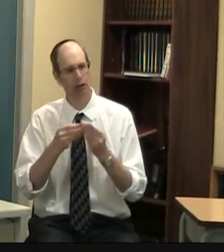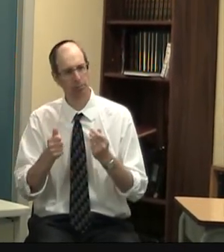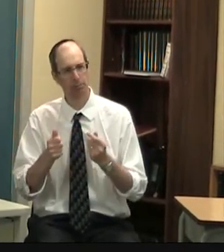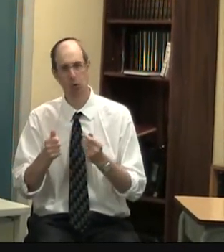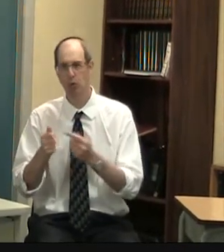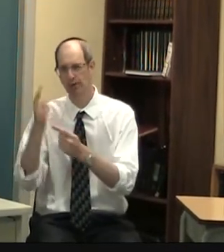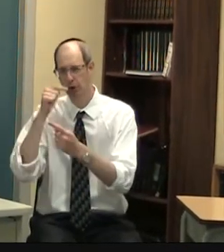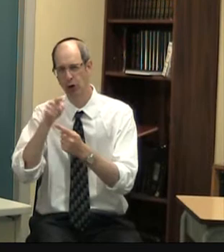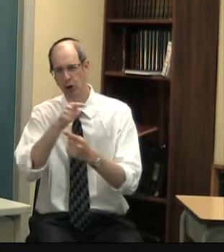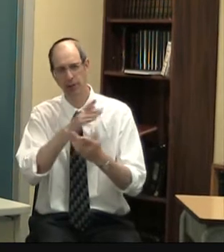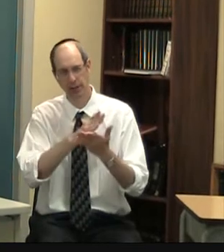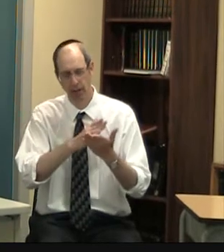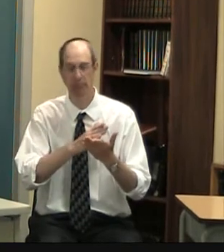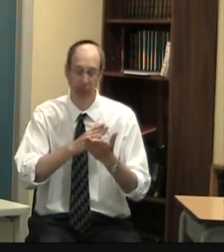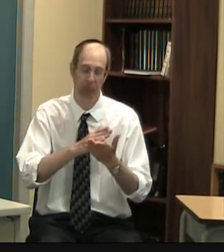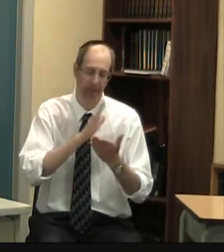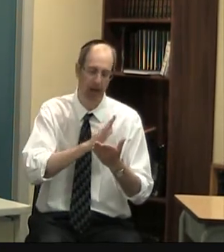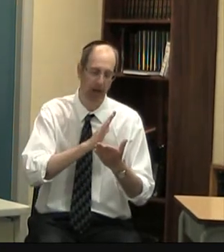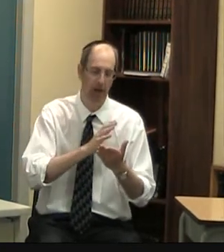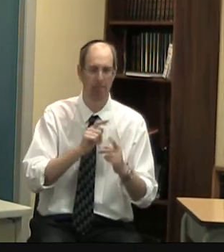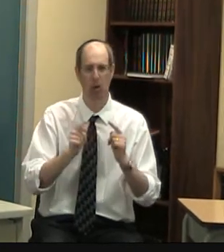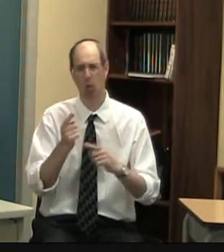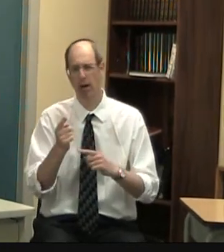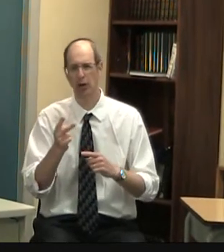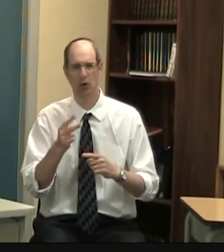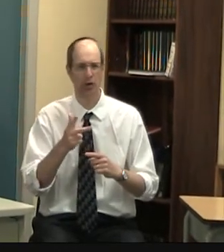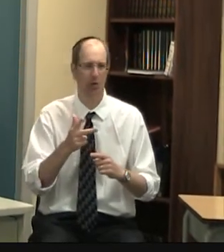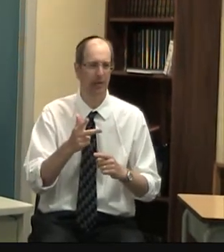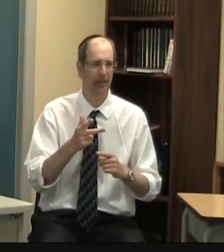Great but if there are one or two or three of you where it's not one cuz the lead percent